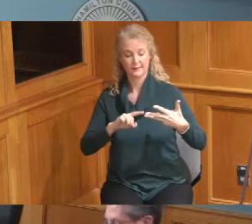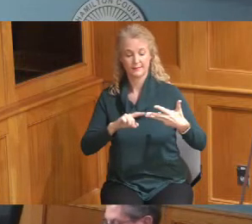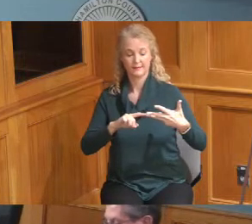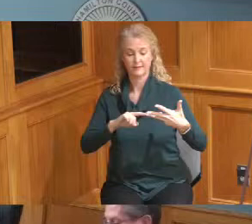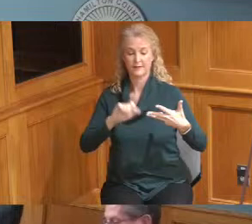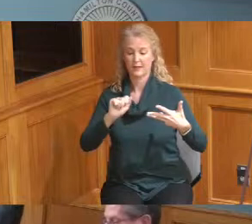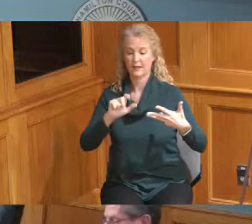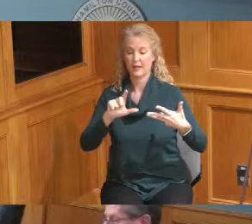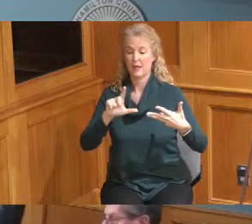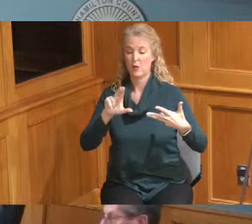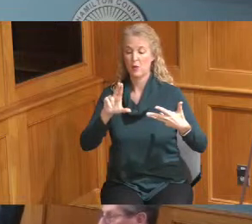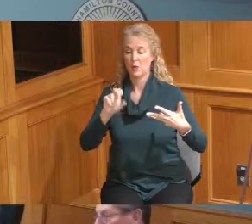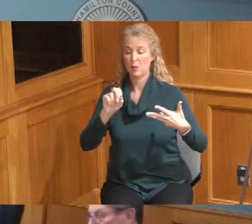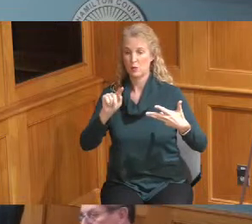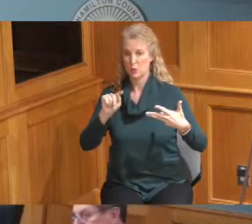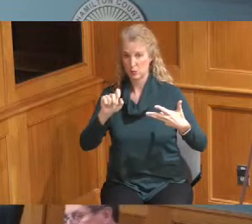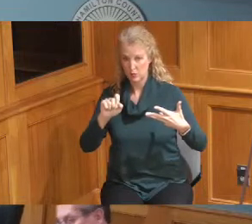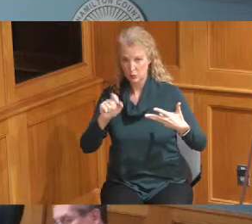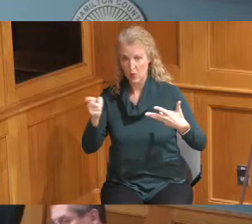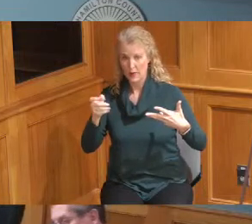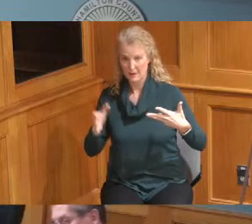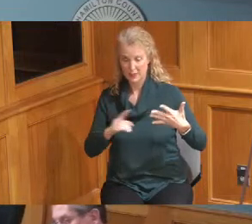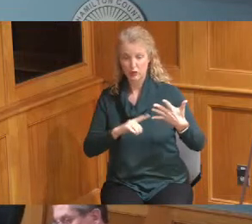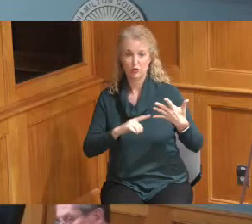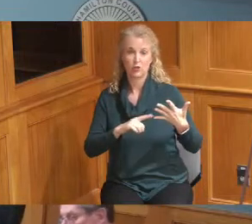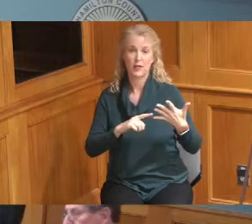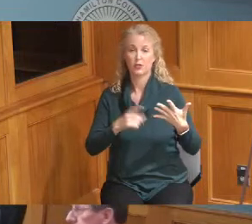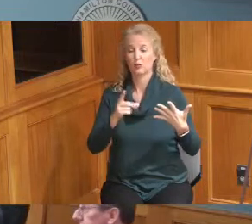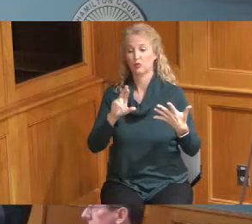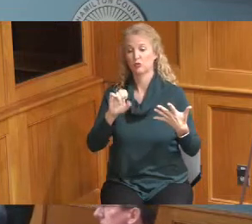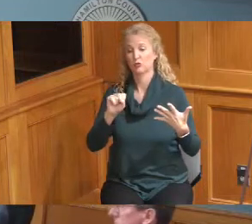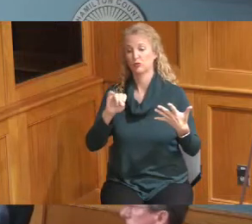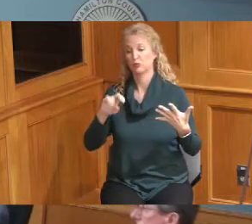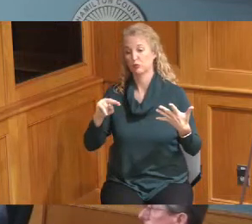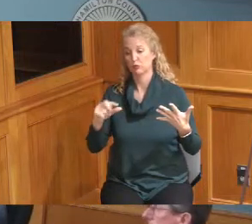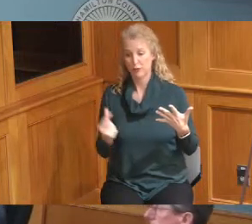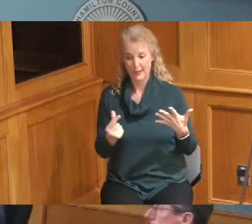Assistant Prosecuting Attorney I'm Commissioner Denise Driehaus welcome Nick the floor is yours